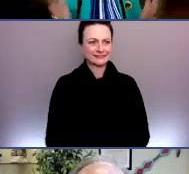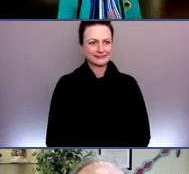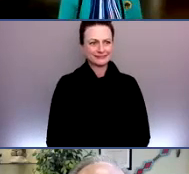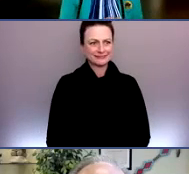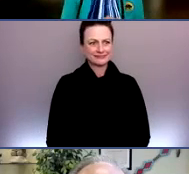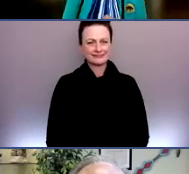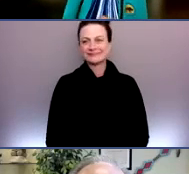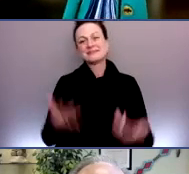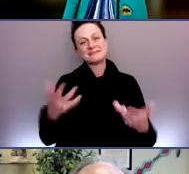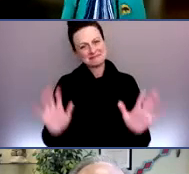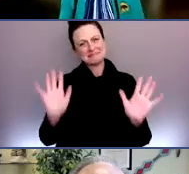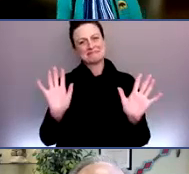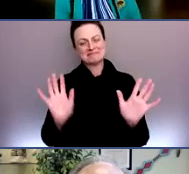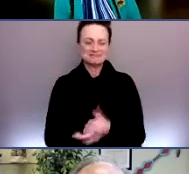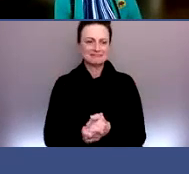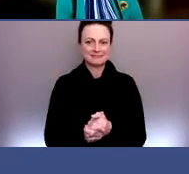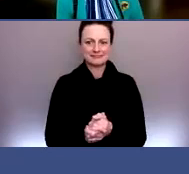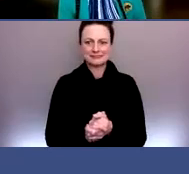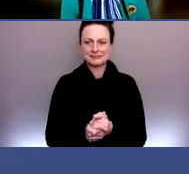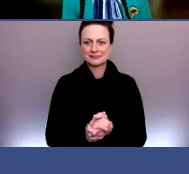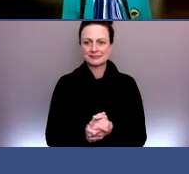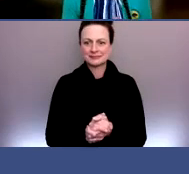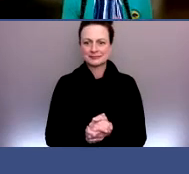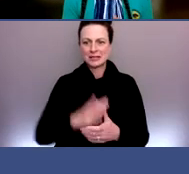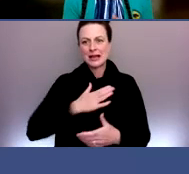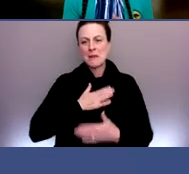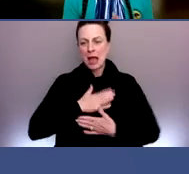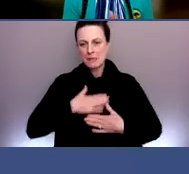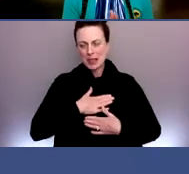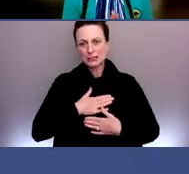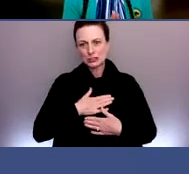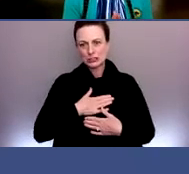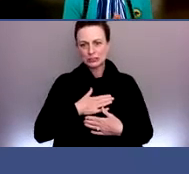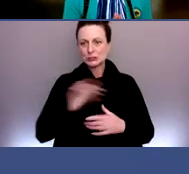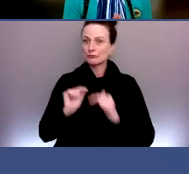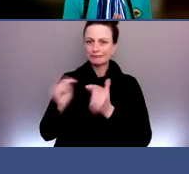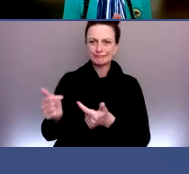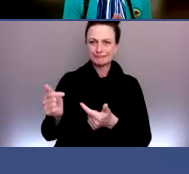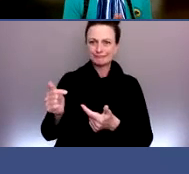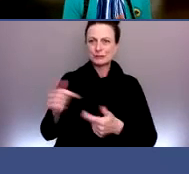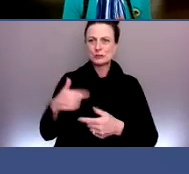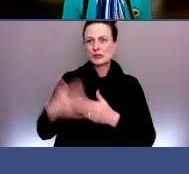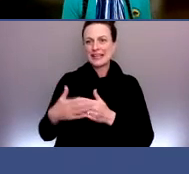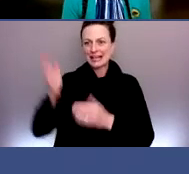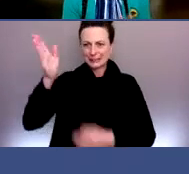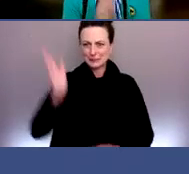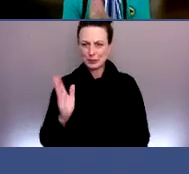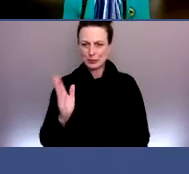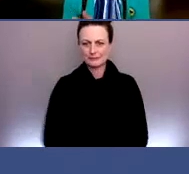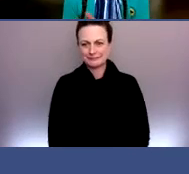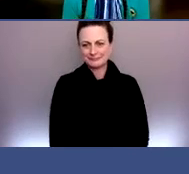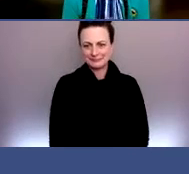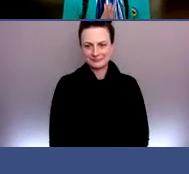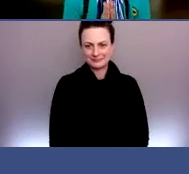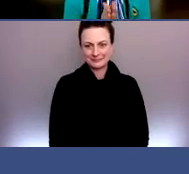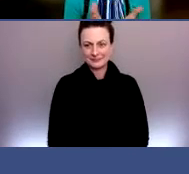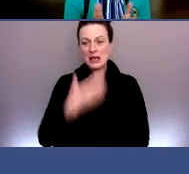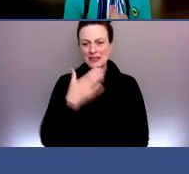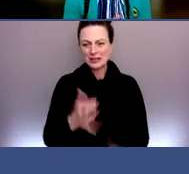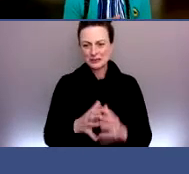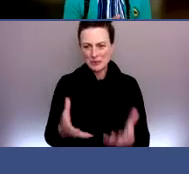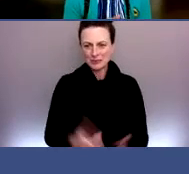There we are, it is my pleasure to turn it over to the next speaker. Thank you so much for allowing